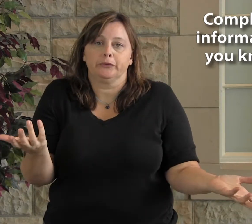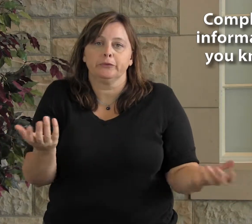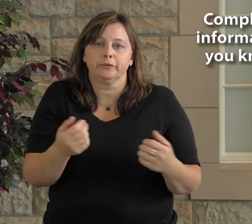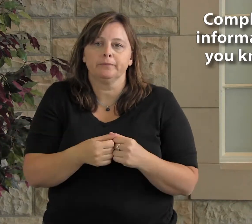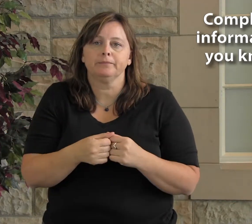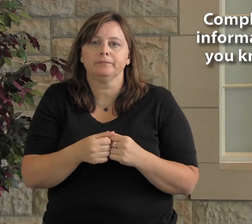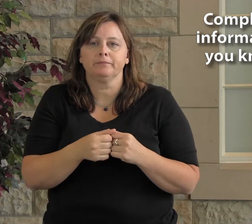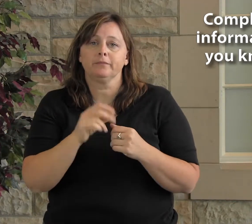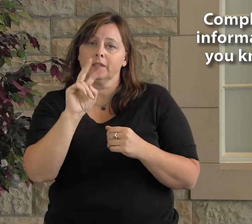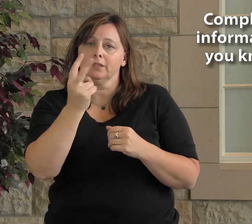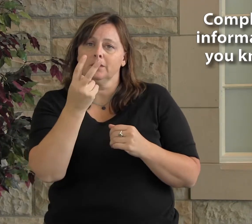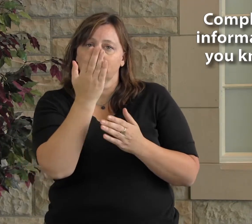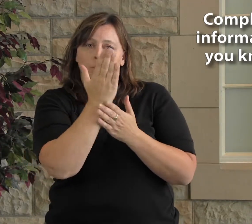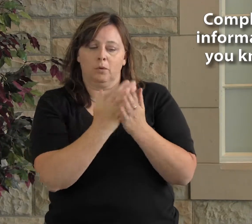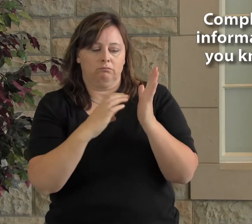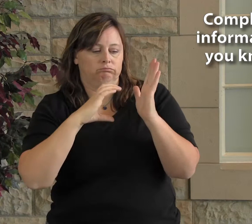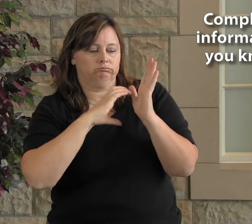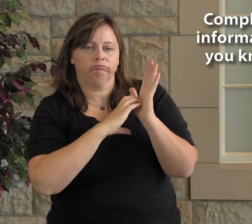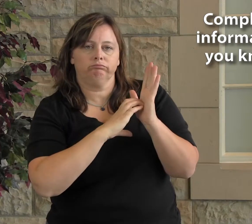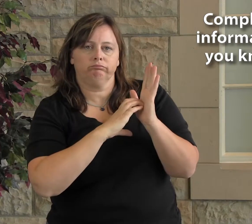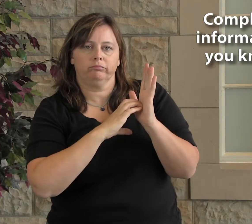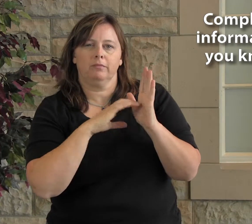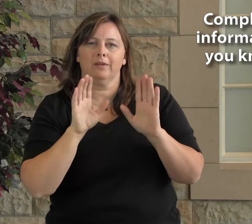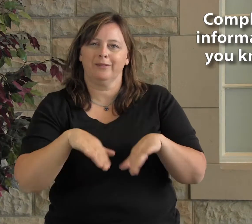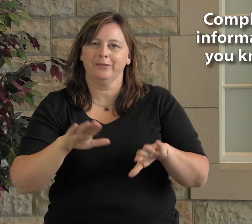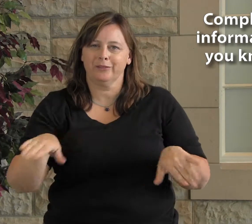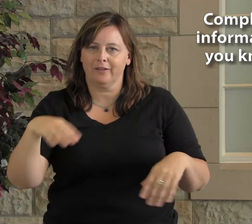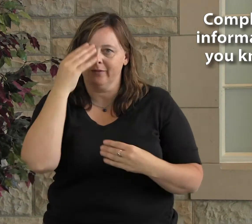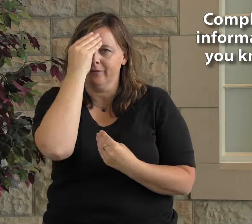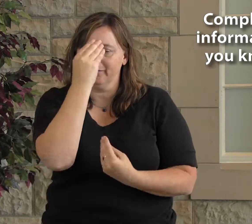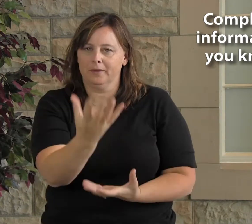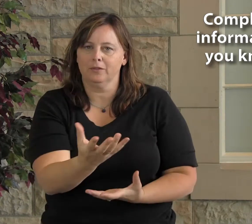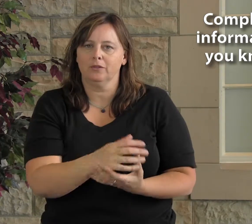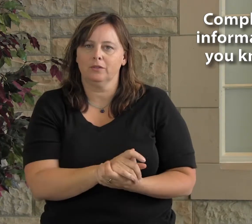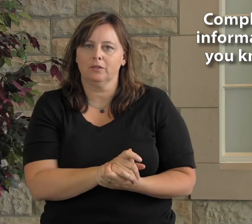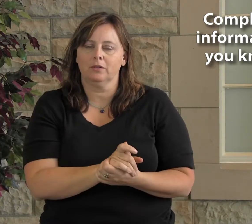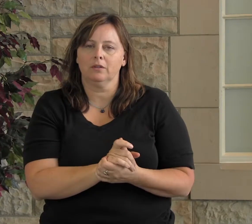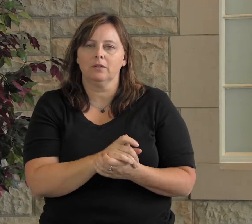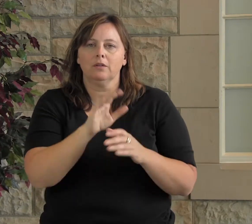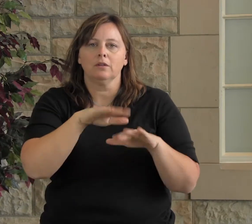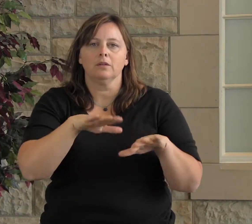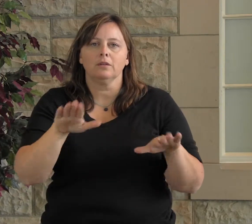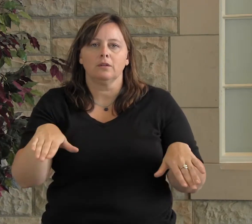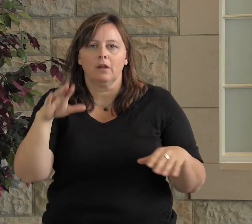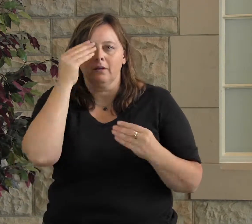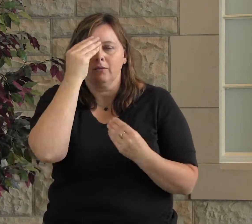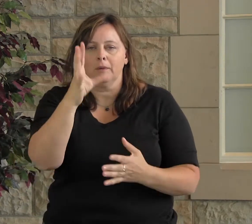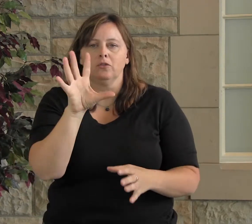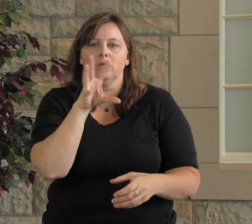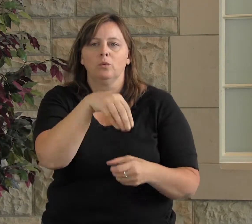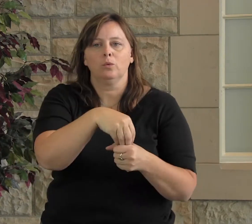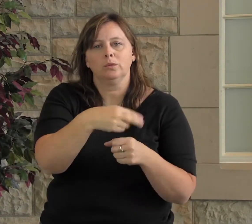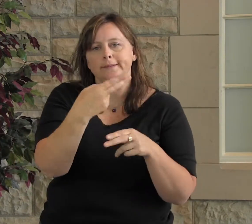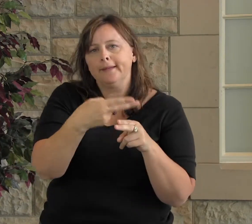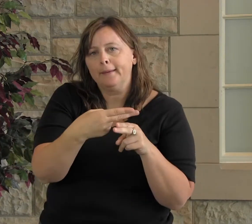whatever you know. The second part of the form is child information, that would include, the child's name,